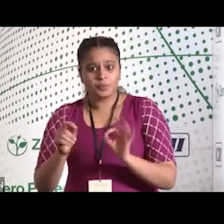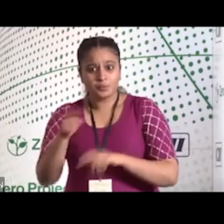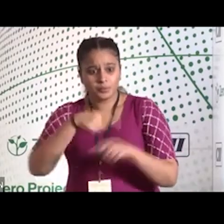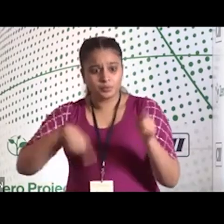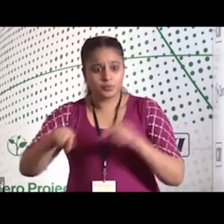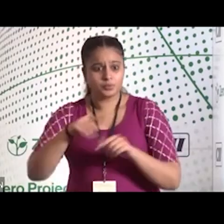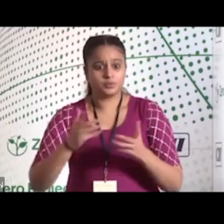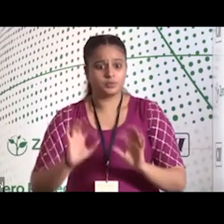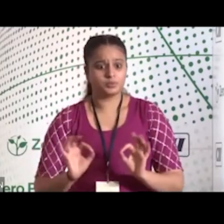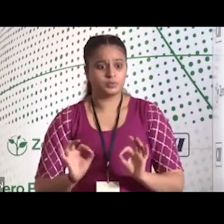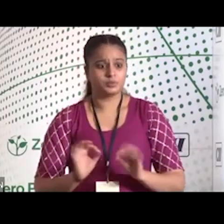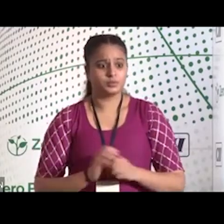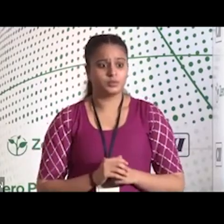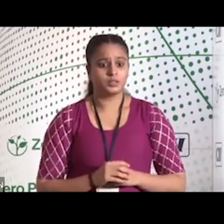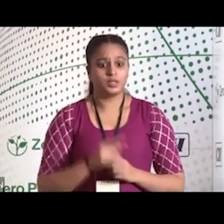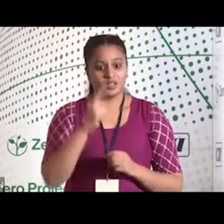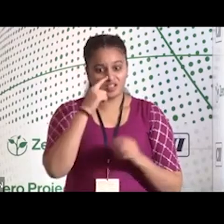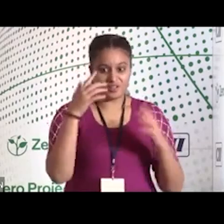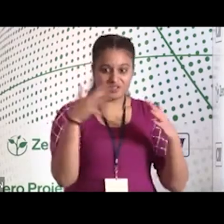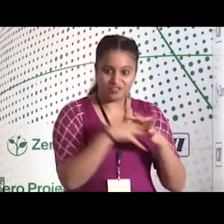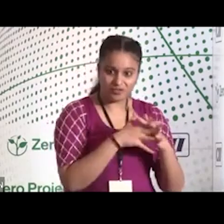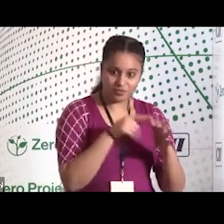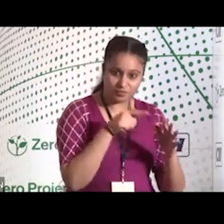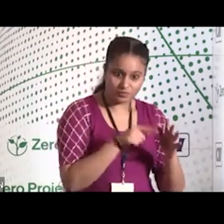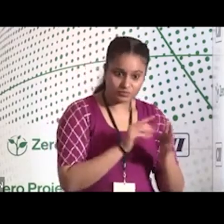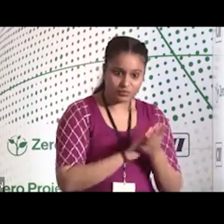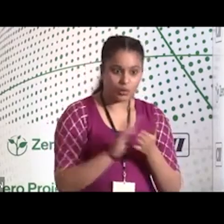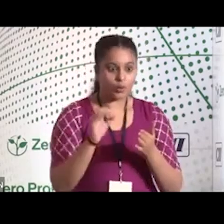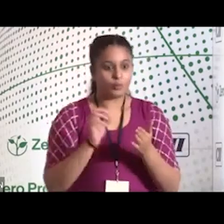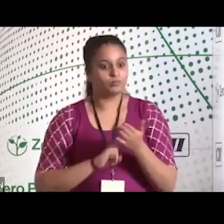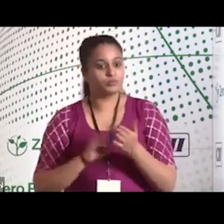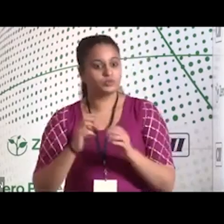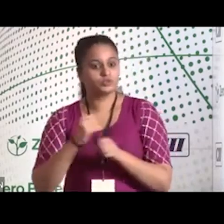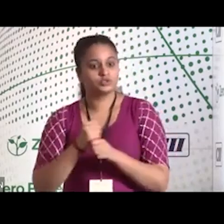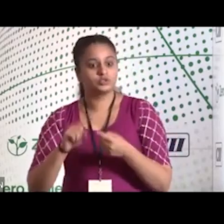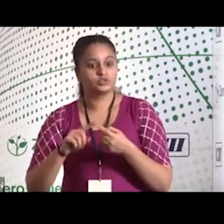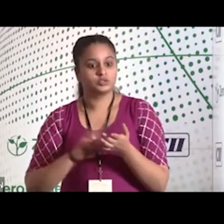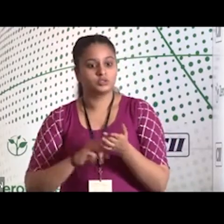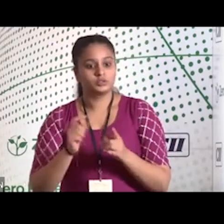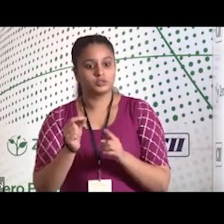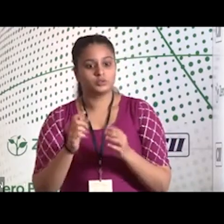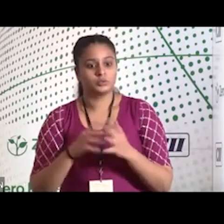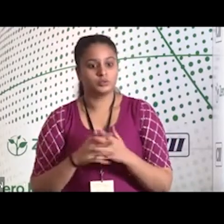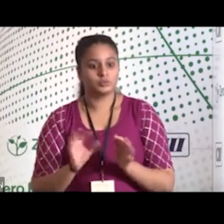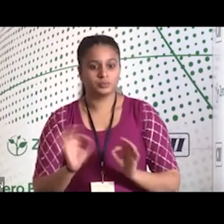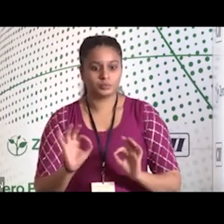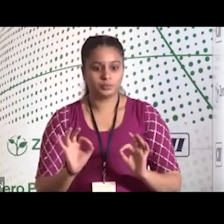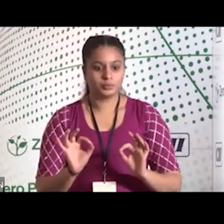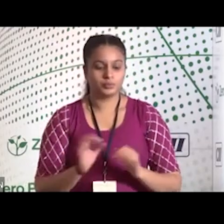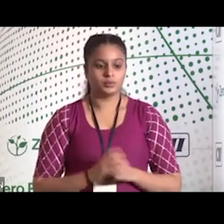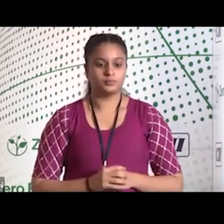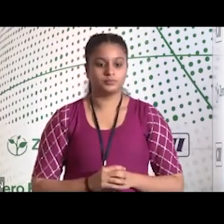So women is not a homogeneous group. The men with disability is not homogeneous, and women